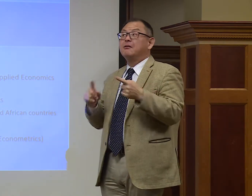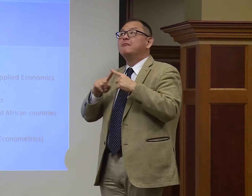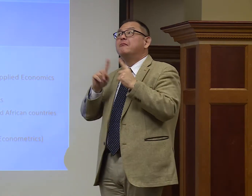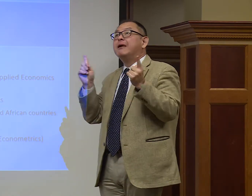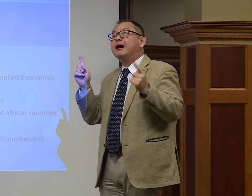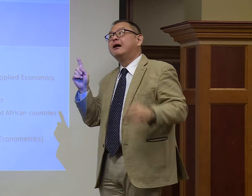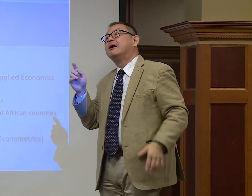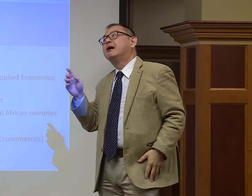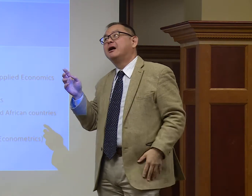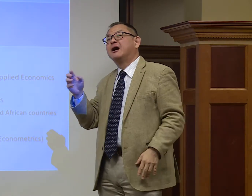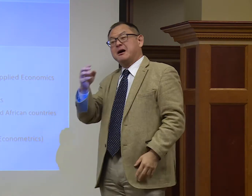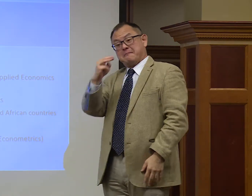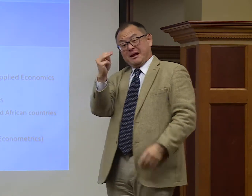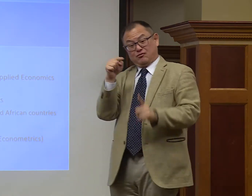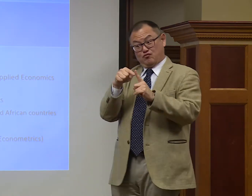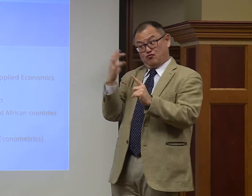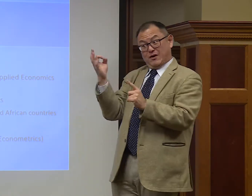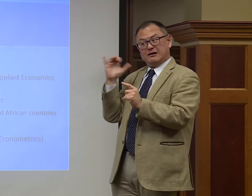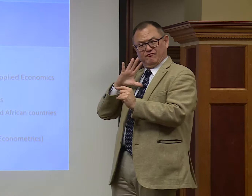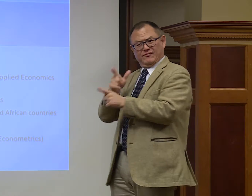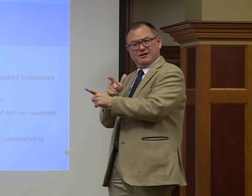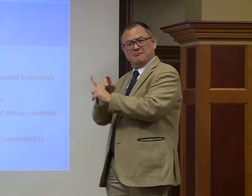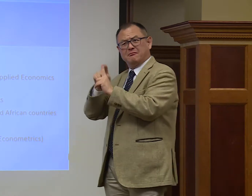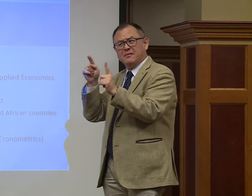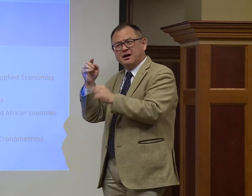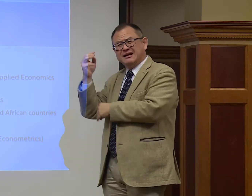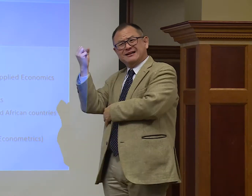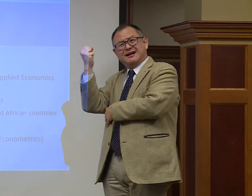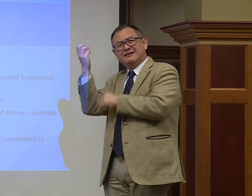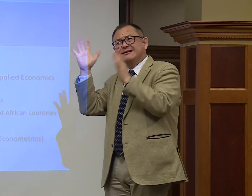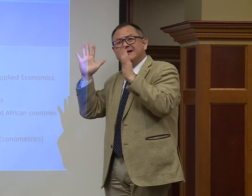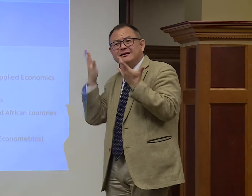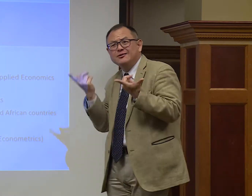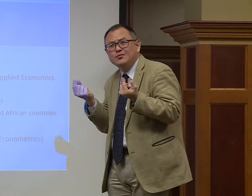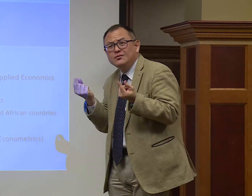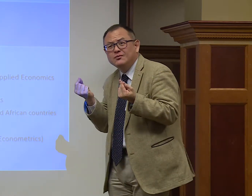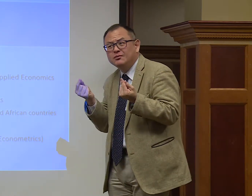And that's fine, but on Saturday and Sunday,